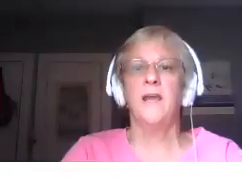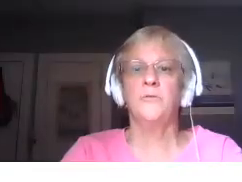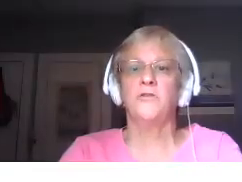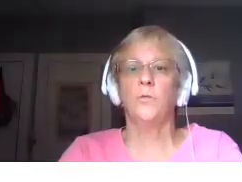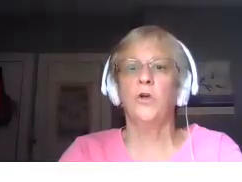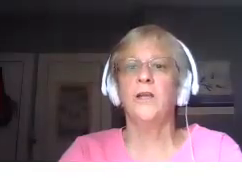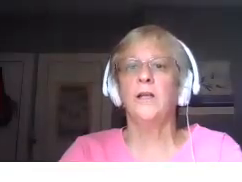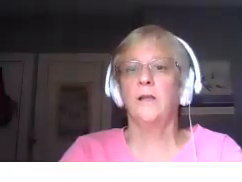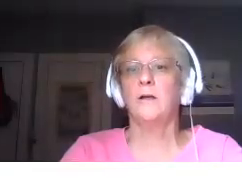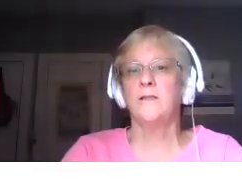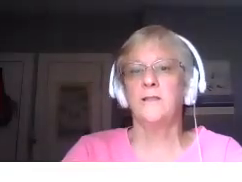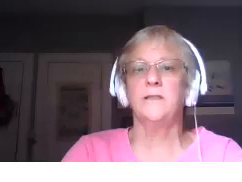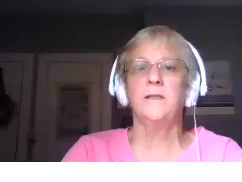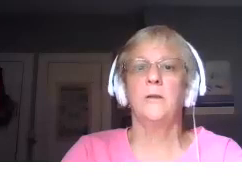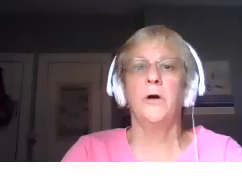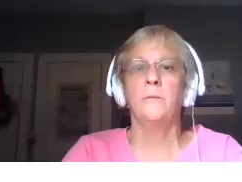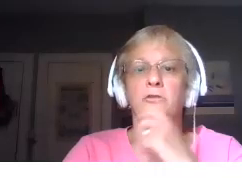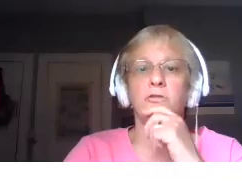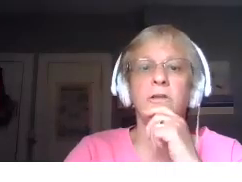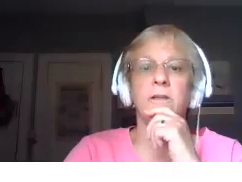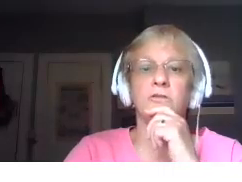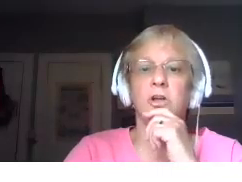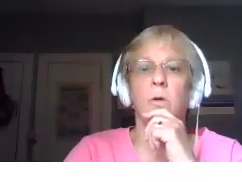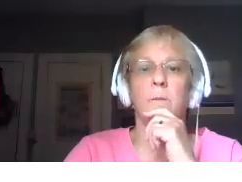captions are working click on cc on the bottom of your screen they'll show up